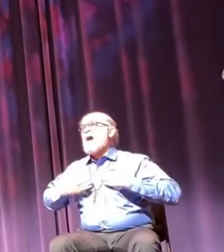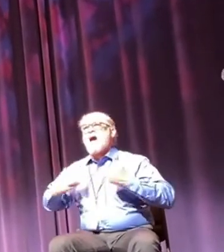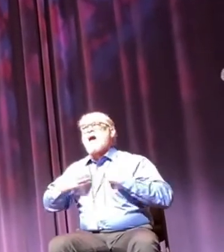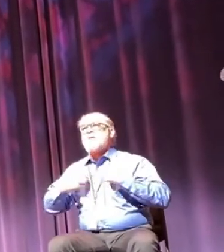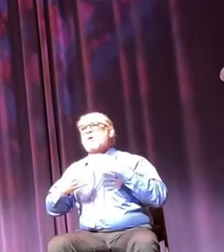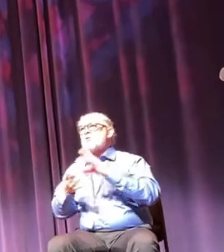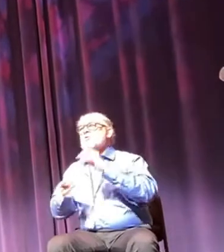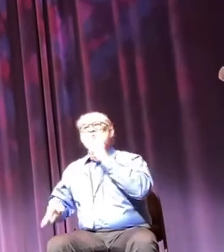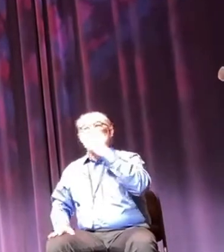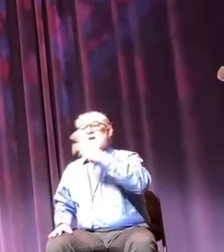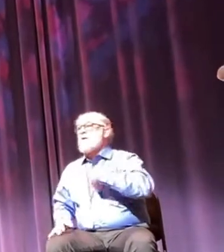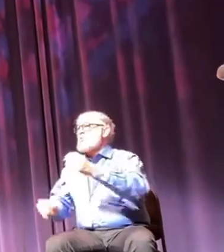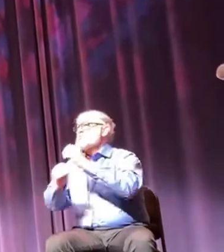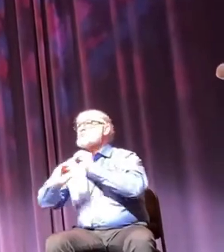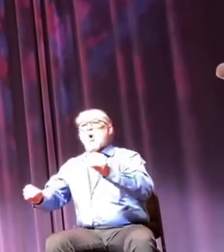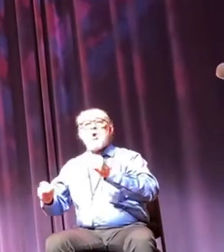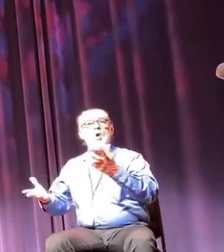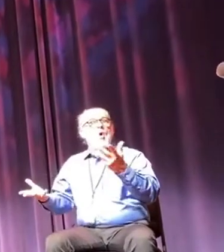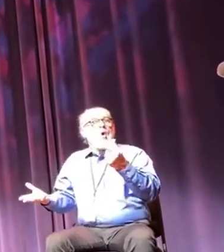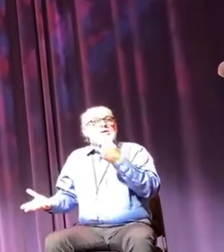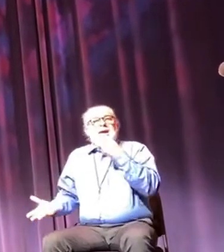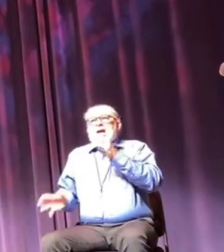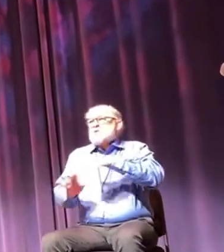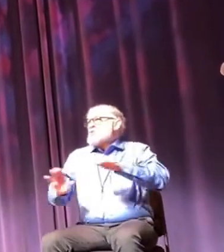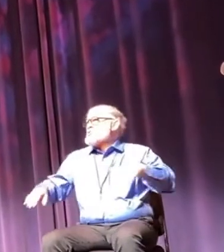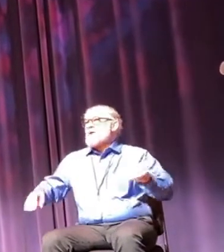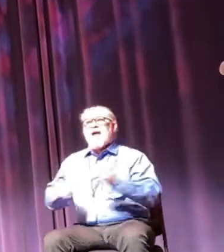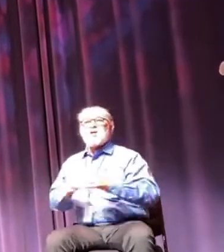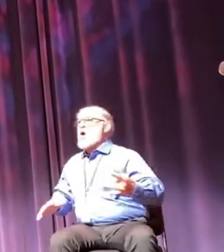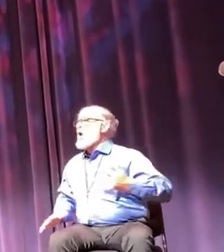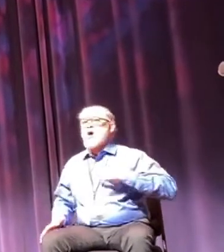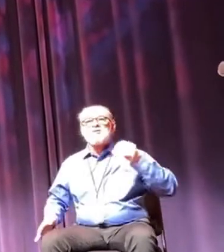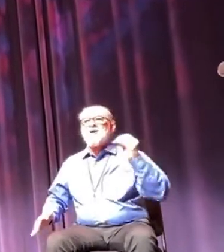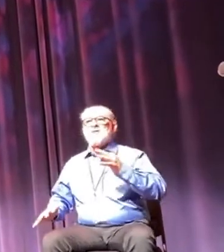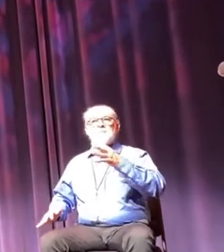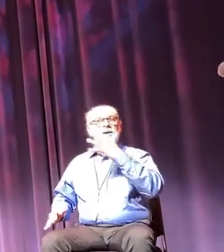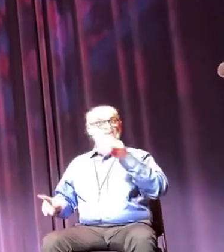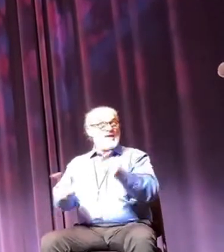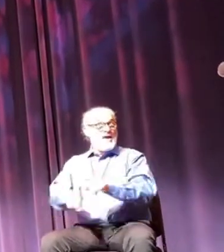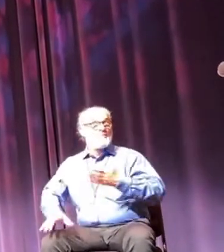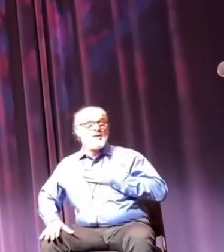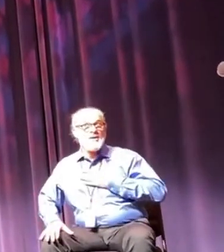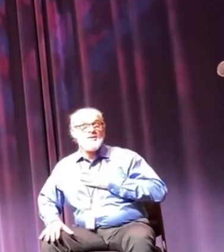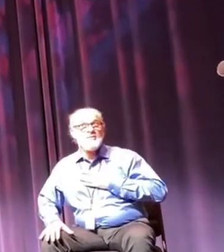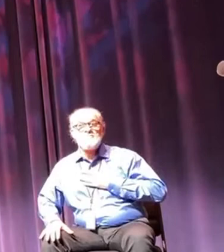Three, see there are no gay children in the hearts of mothers like mine.